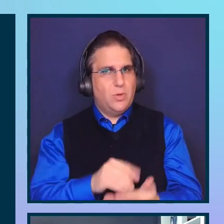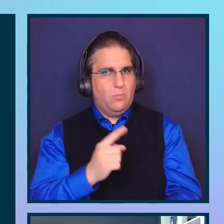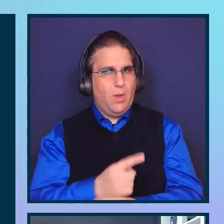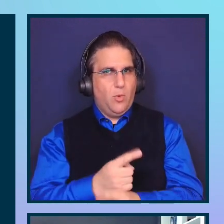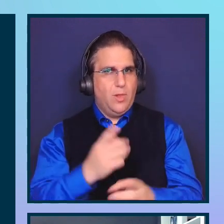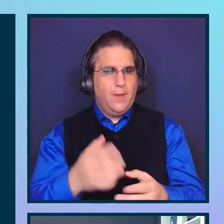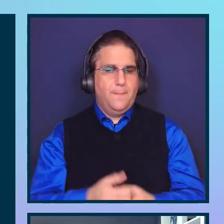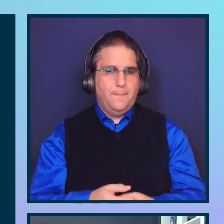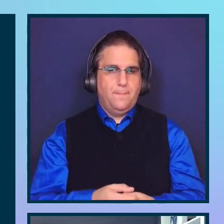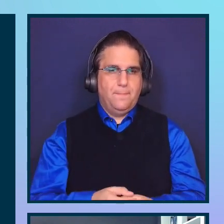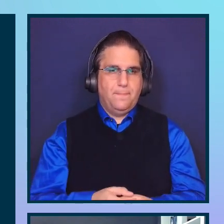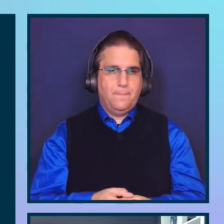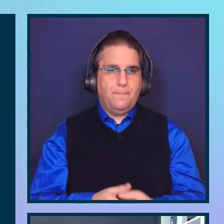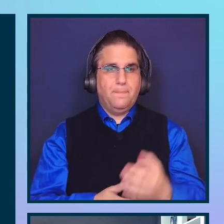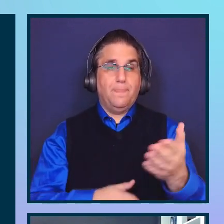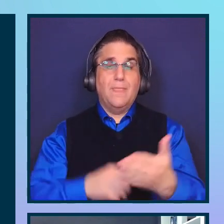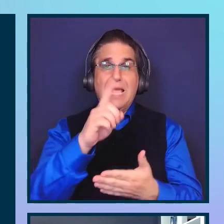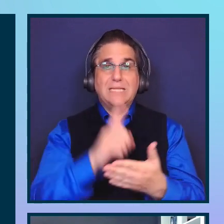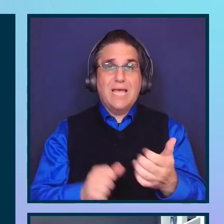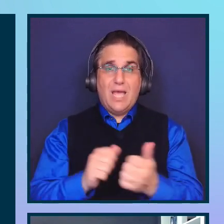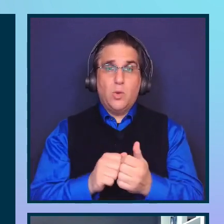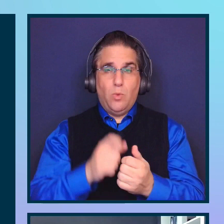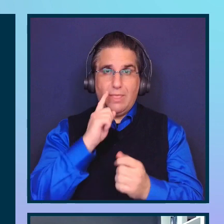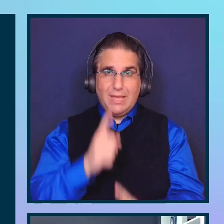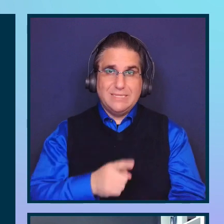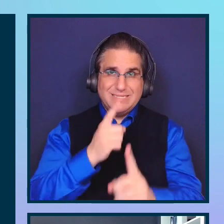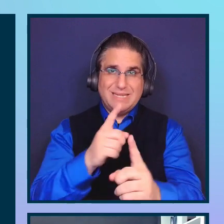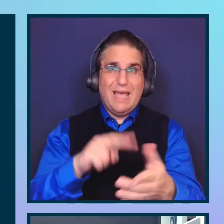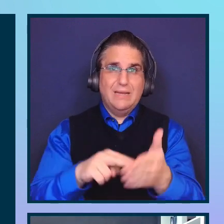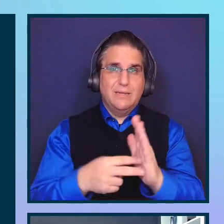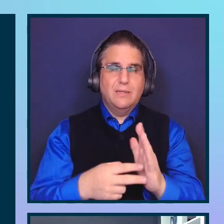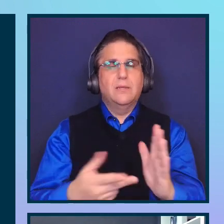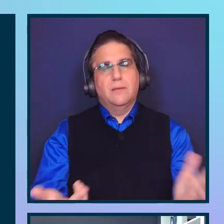Design with intent is the takeaway for this section, right? Like make sure that we're designing for the intent